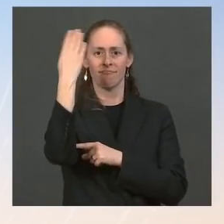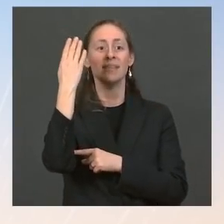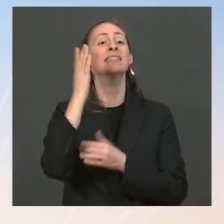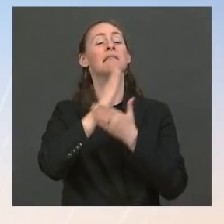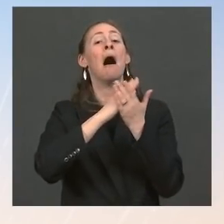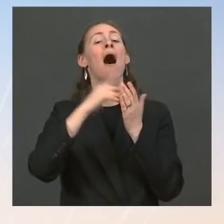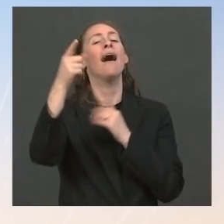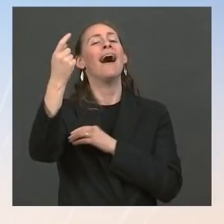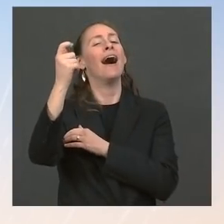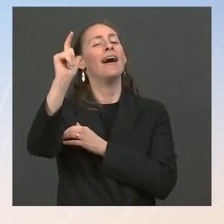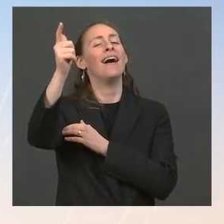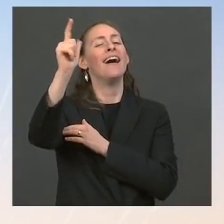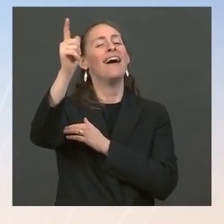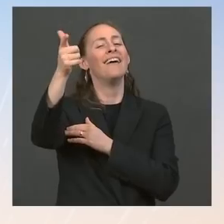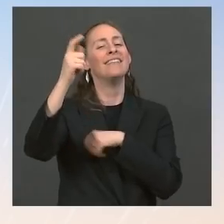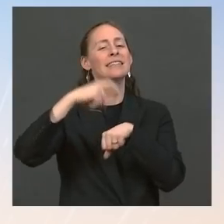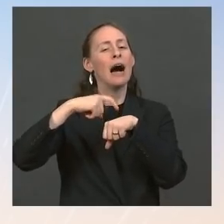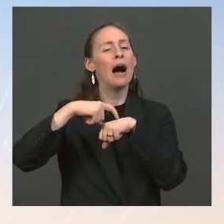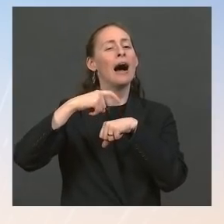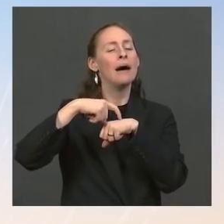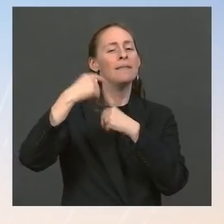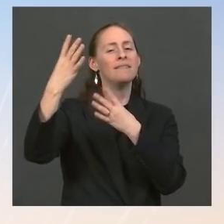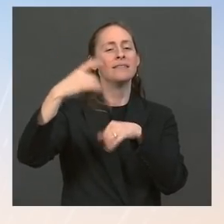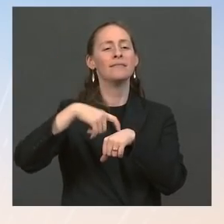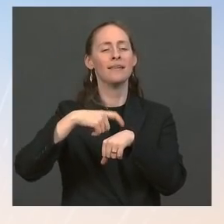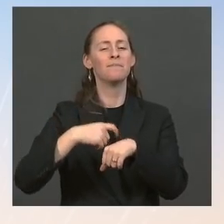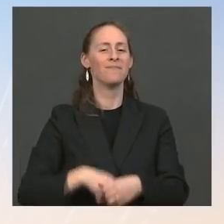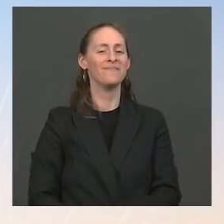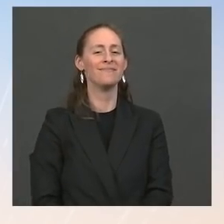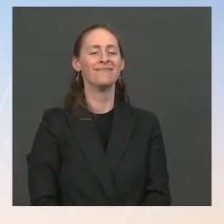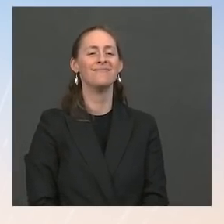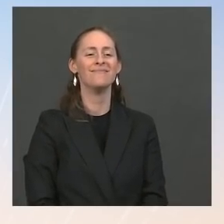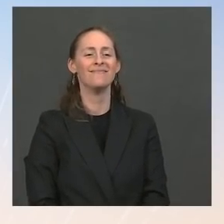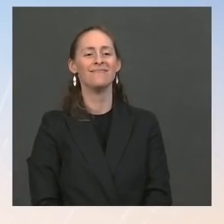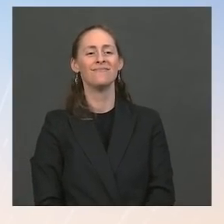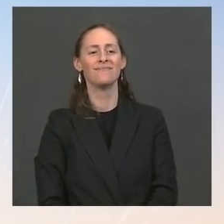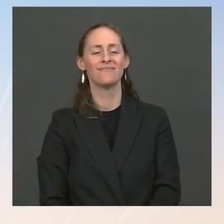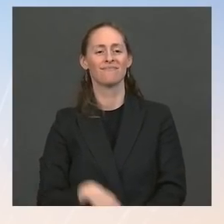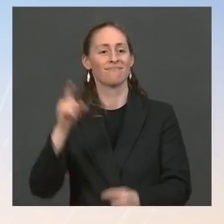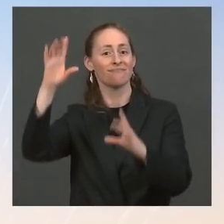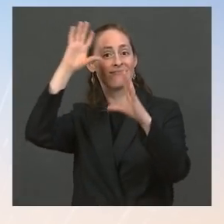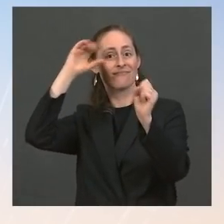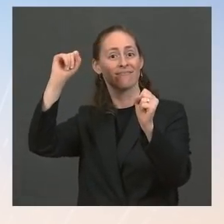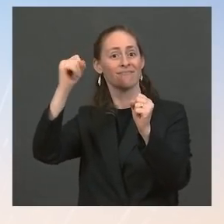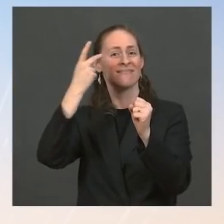as you saw the President -- and I announced at the top: sign the executive order on implementation, creating this task force,